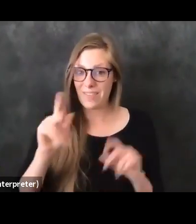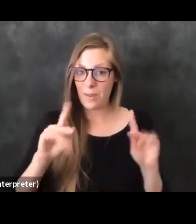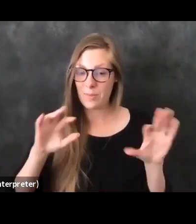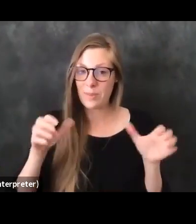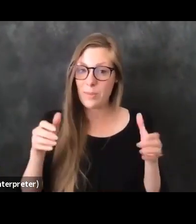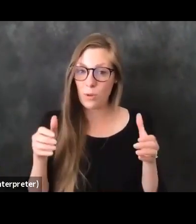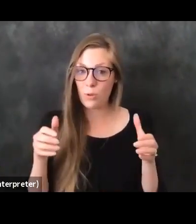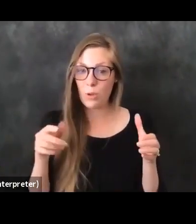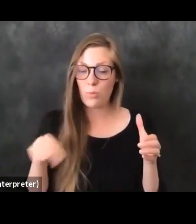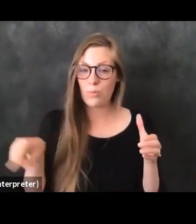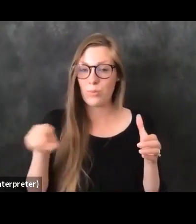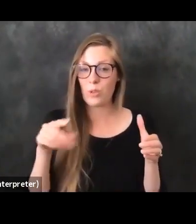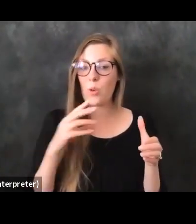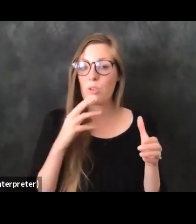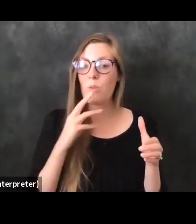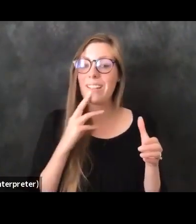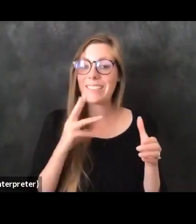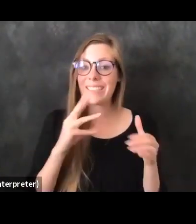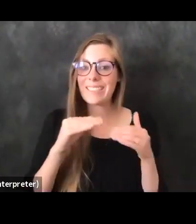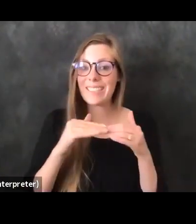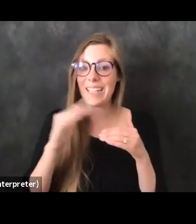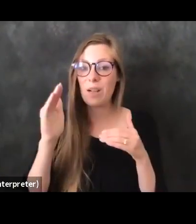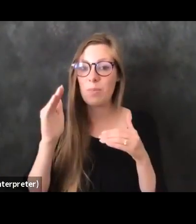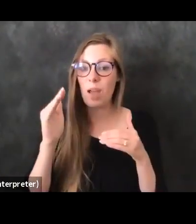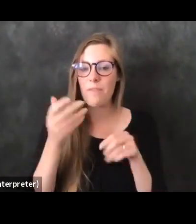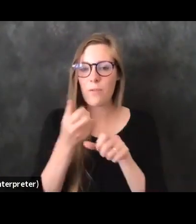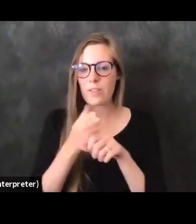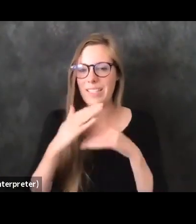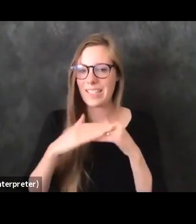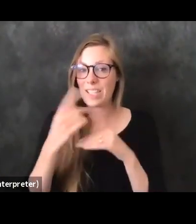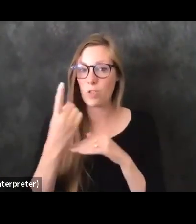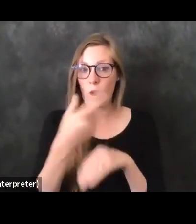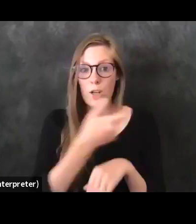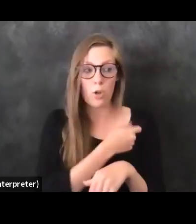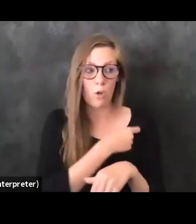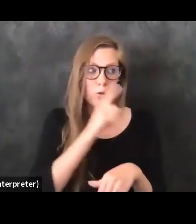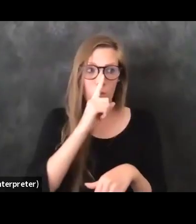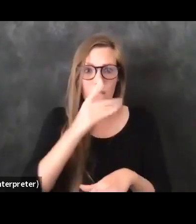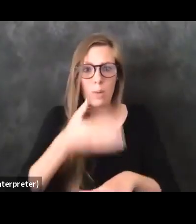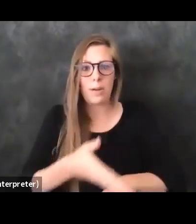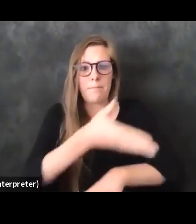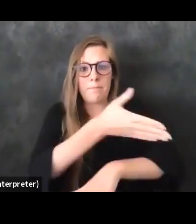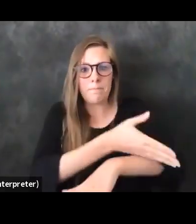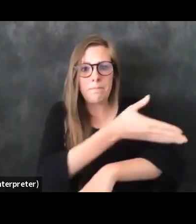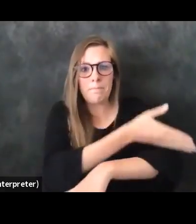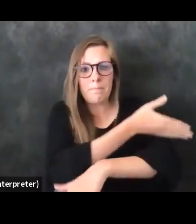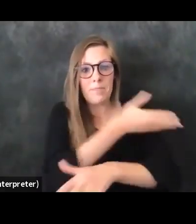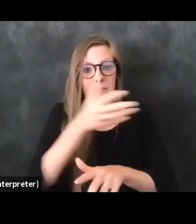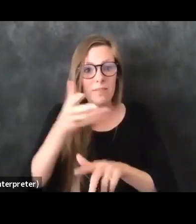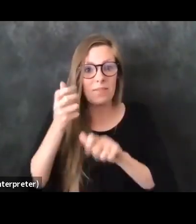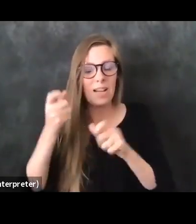those 16 and above have received at least one dose. So we're making great progress. While we celebrate these milestones, we're